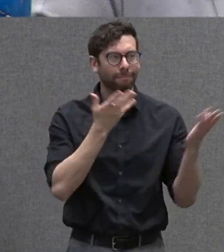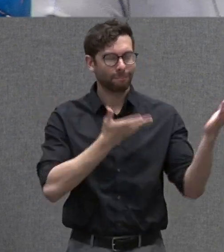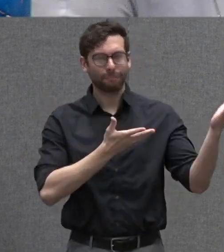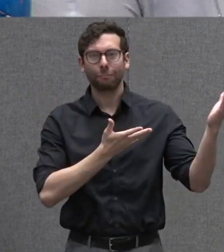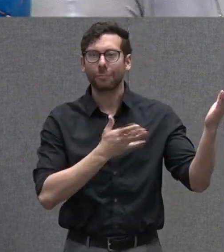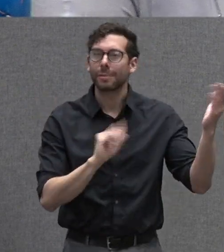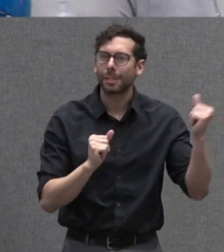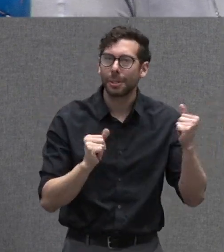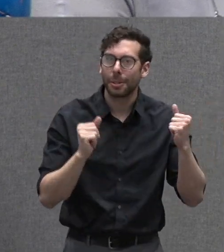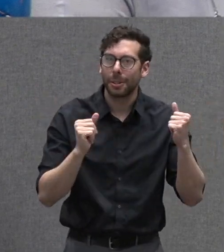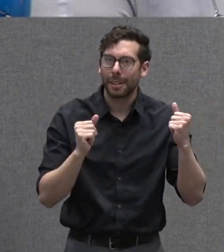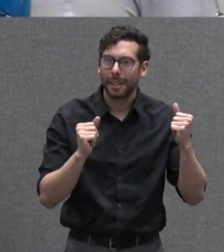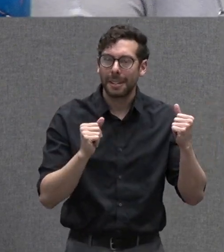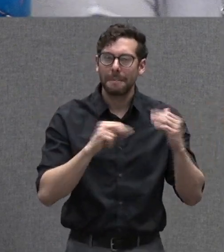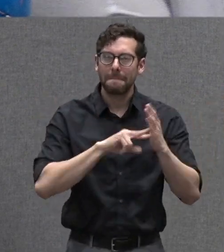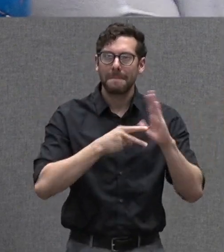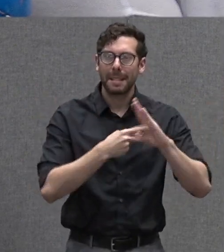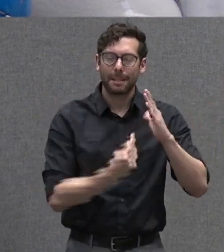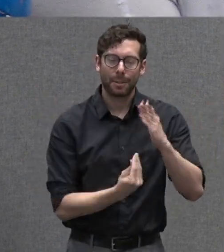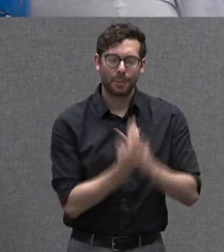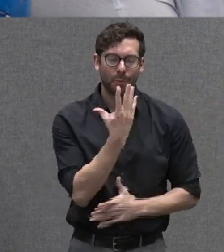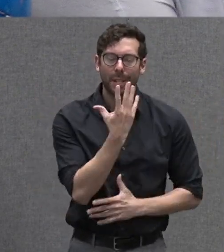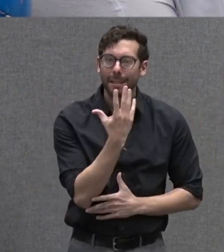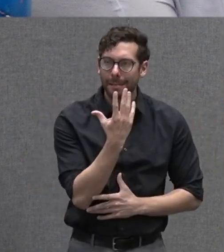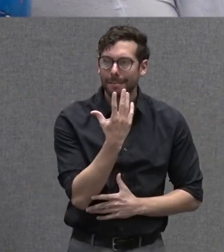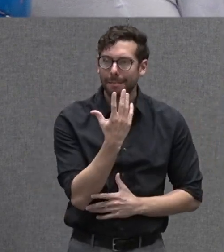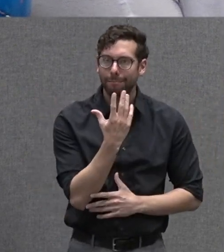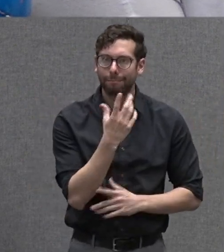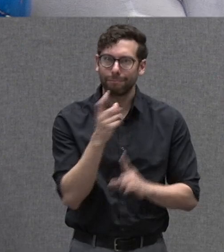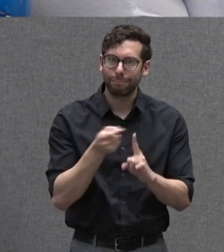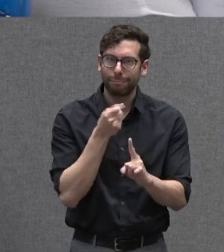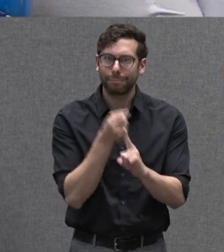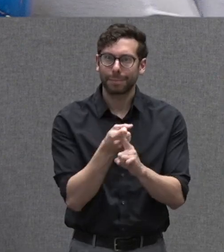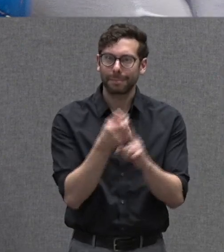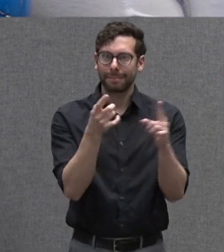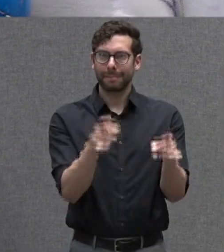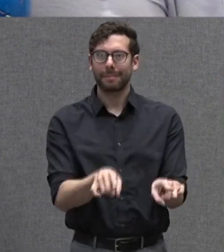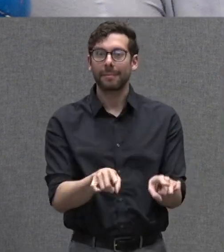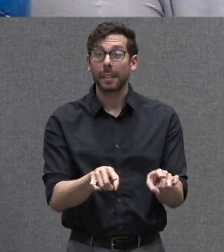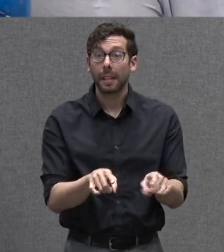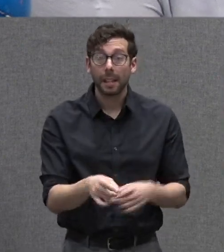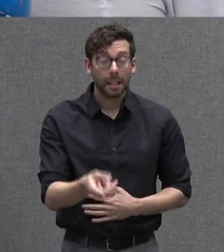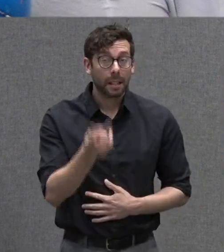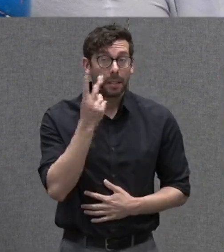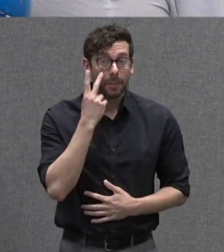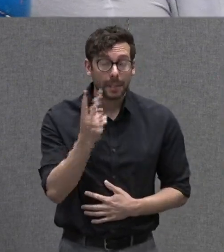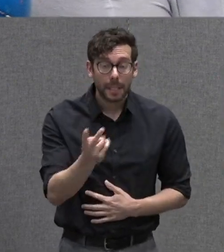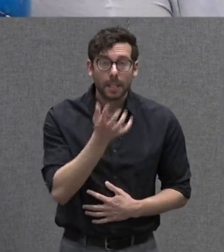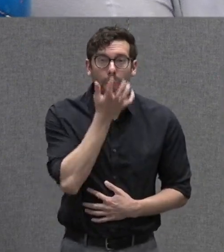The grass is green, the plants are green. You can see the garden starting to grow,